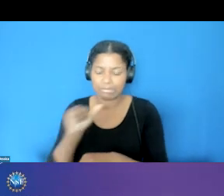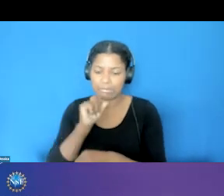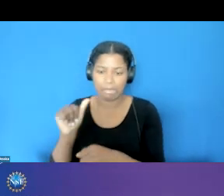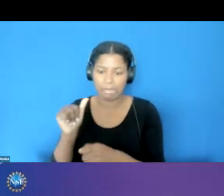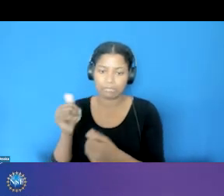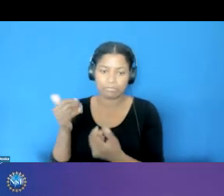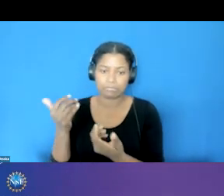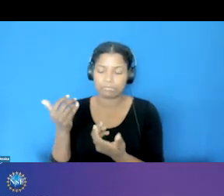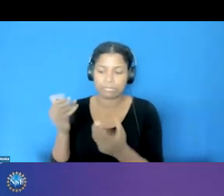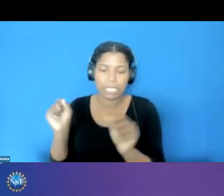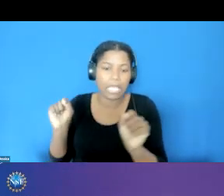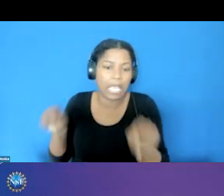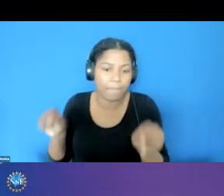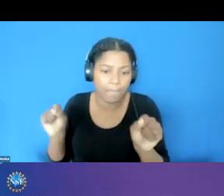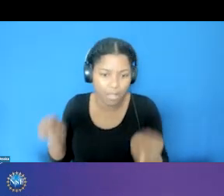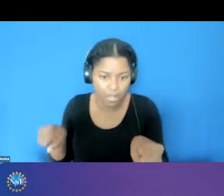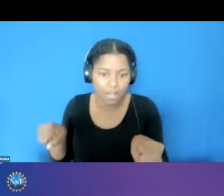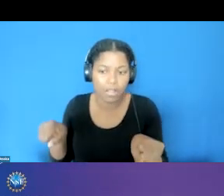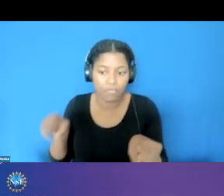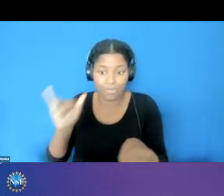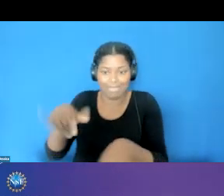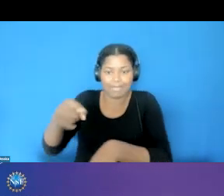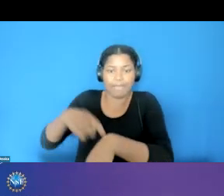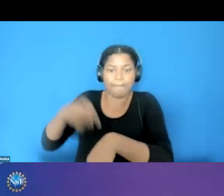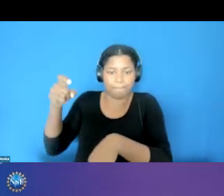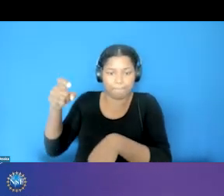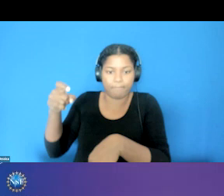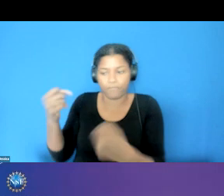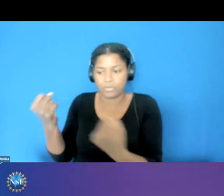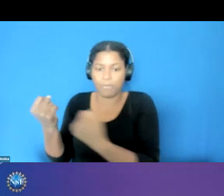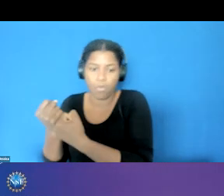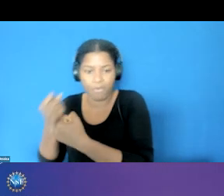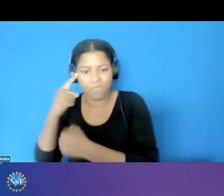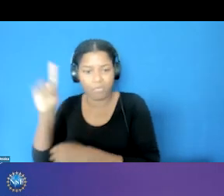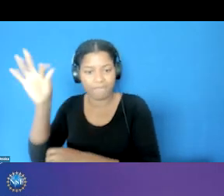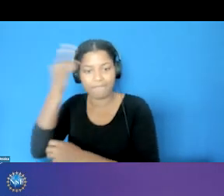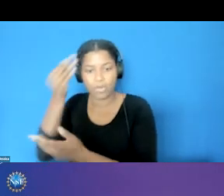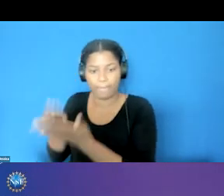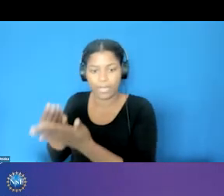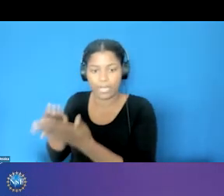or your accounting system isn't capable at that time of managing the federal funding.